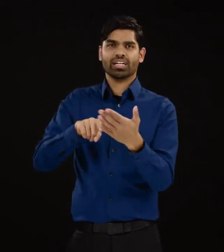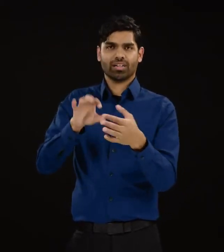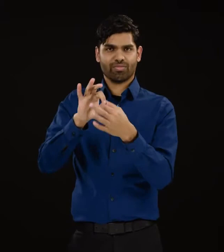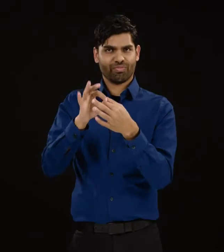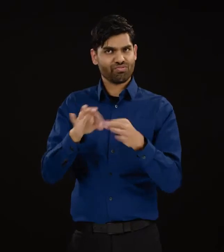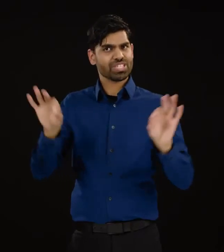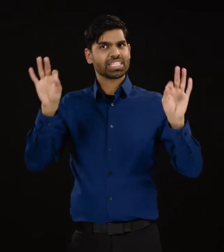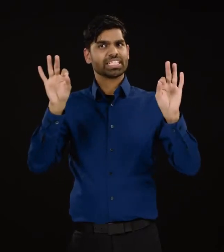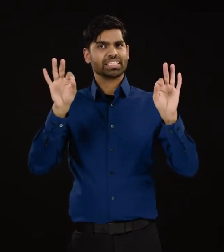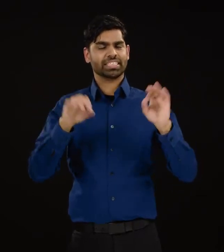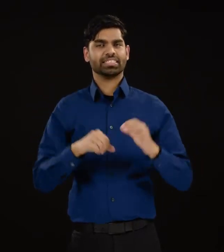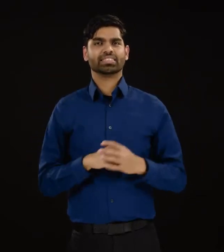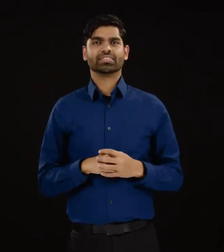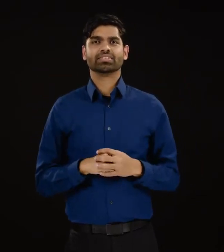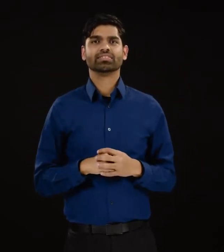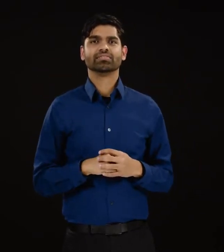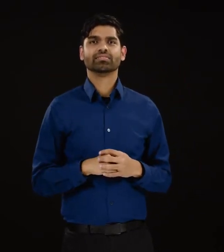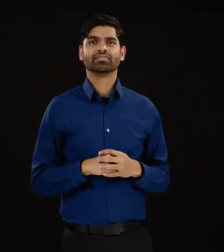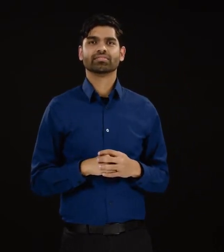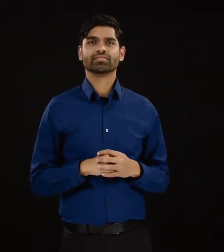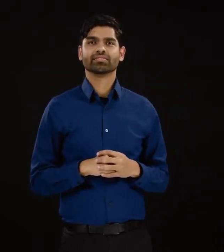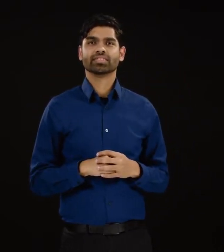roaming charges beyond the established limit.